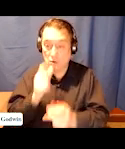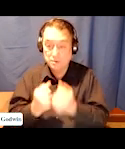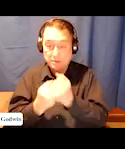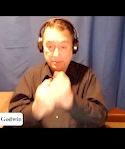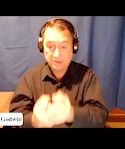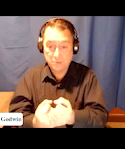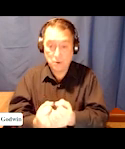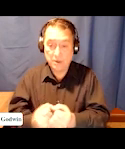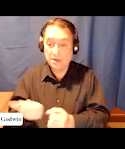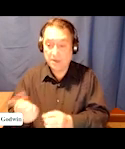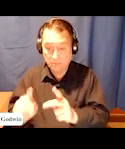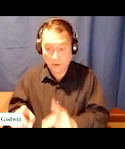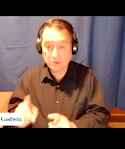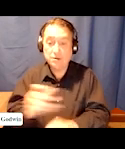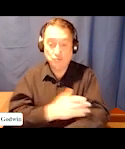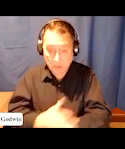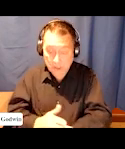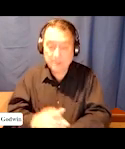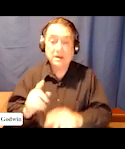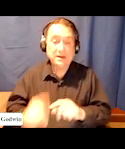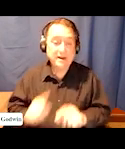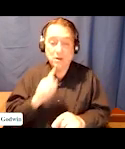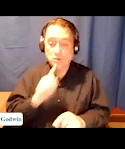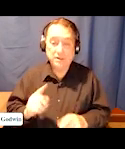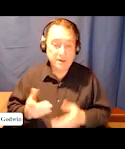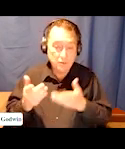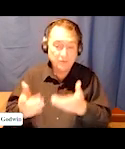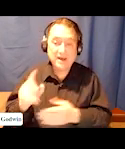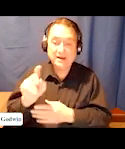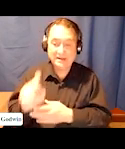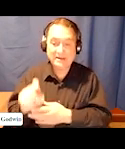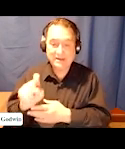and therefore can't really provide the needed support.